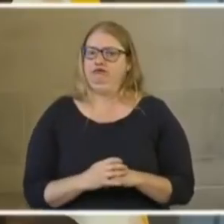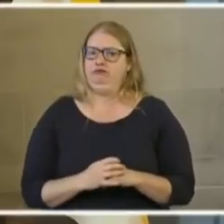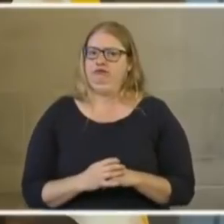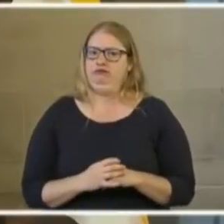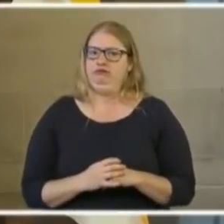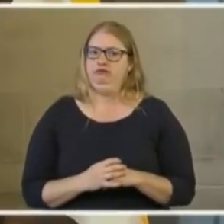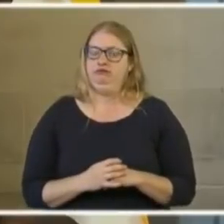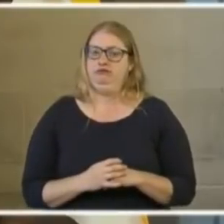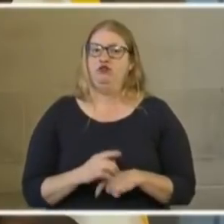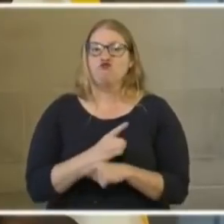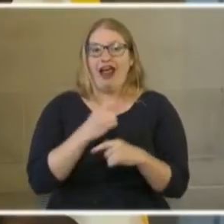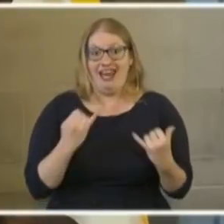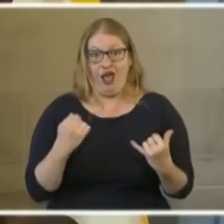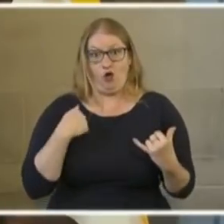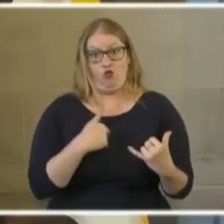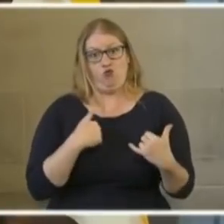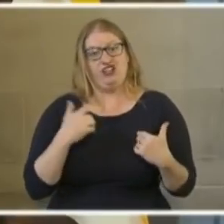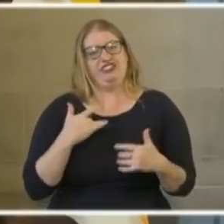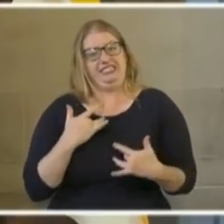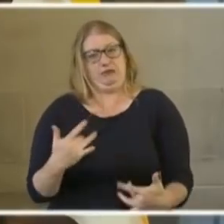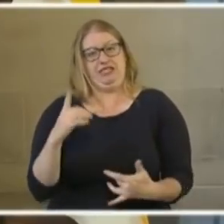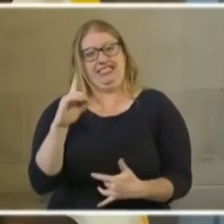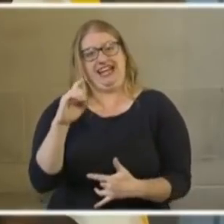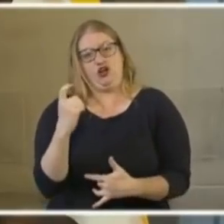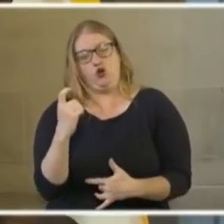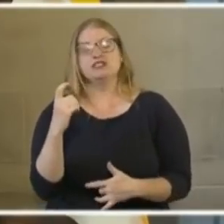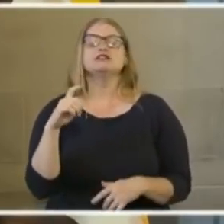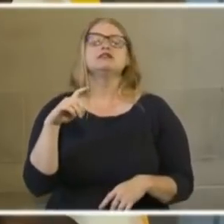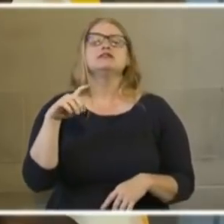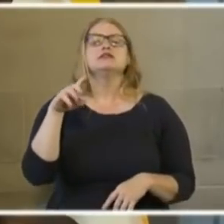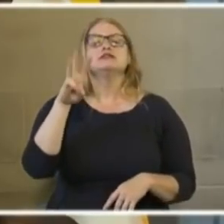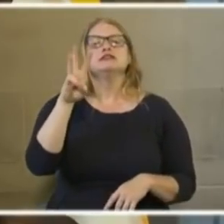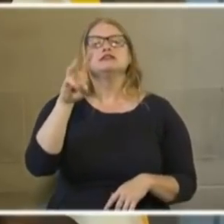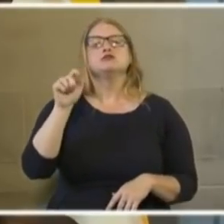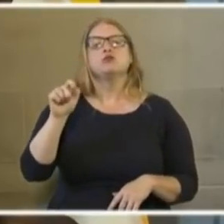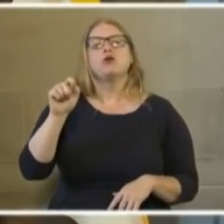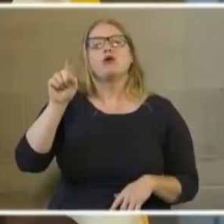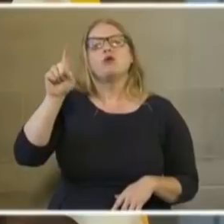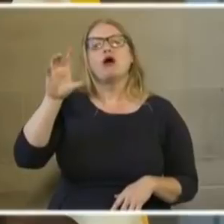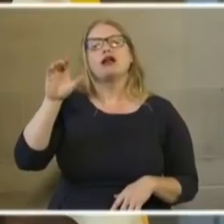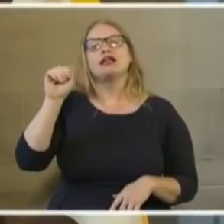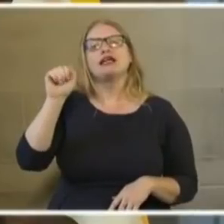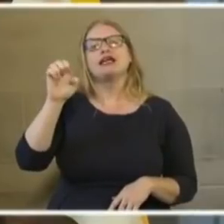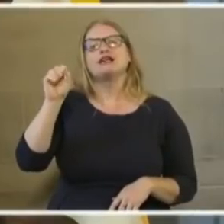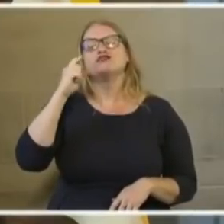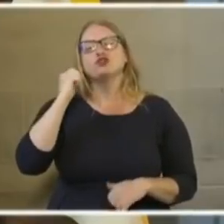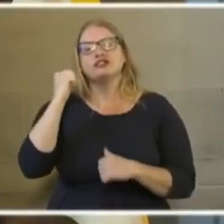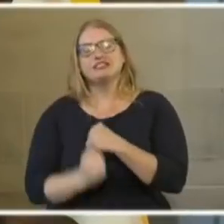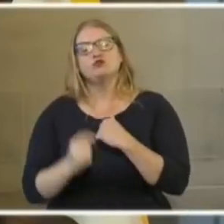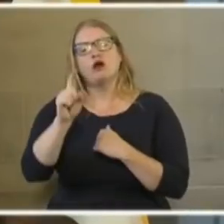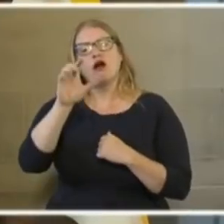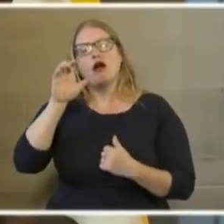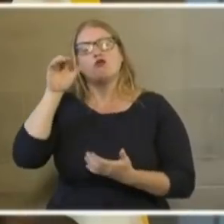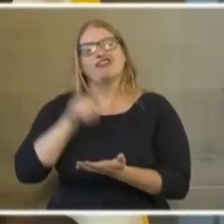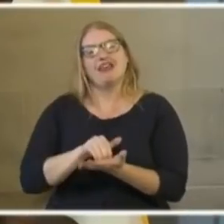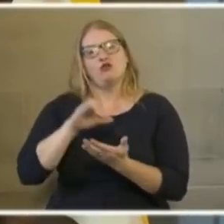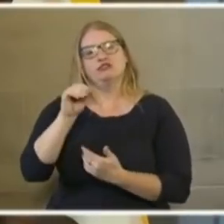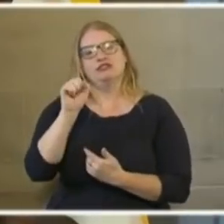BE CONCERNED. OUR CASE INDICATOR IS GRAD.